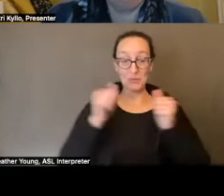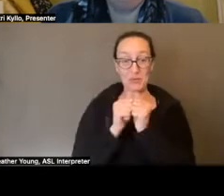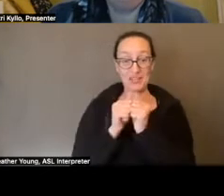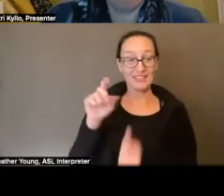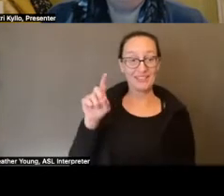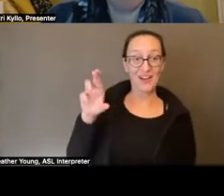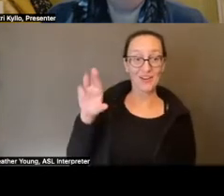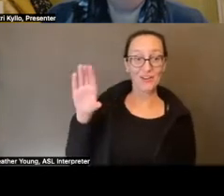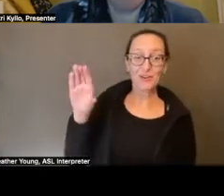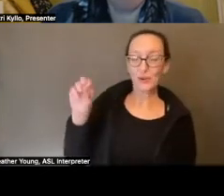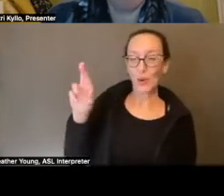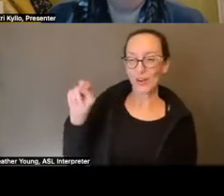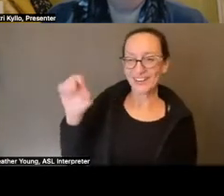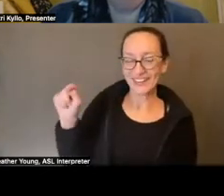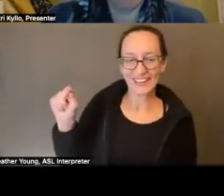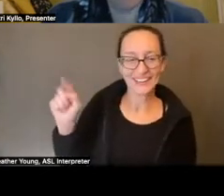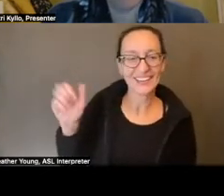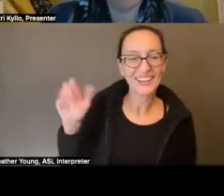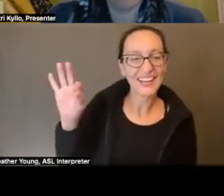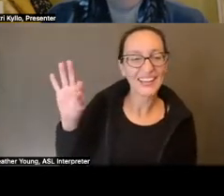With my curly hair and everything.